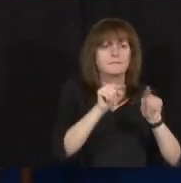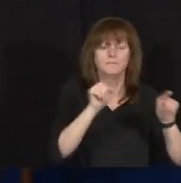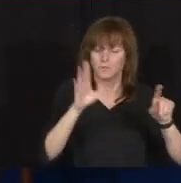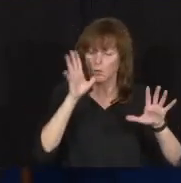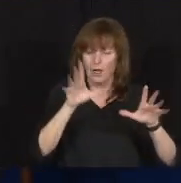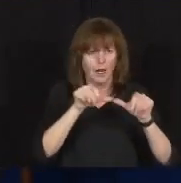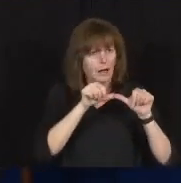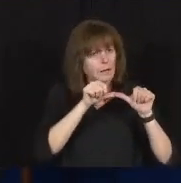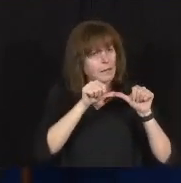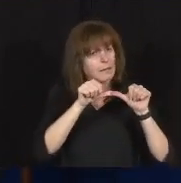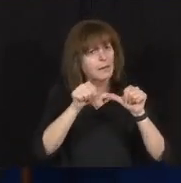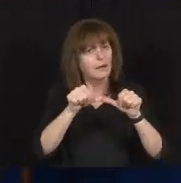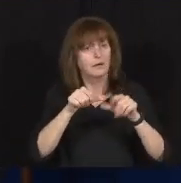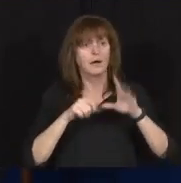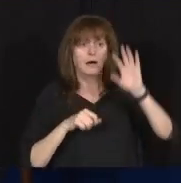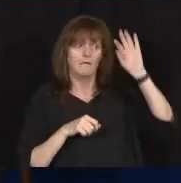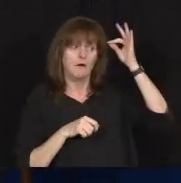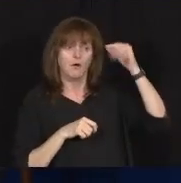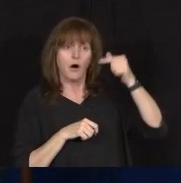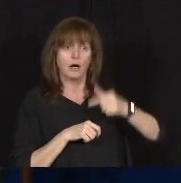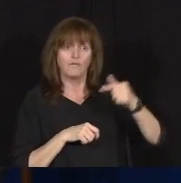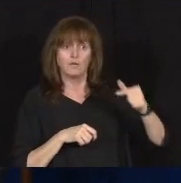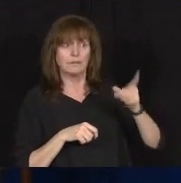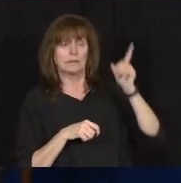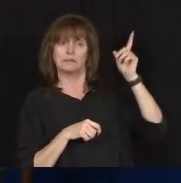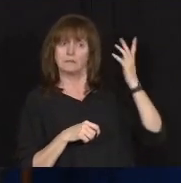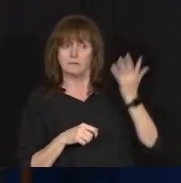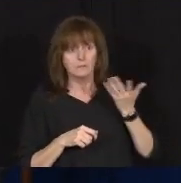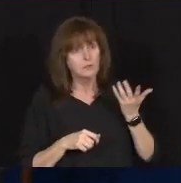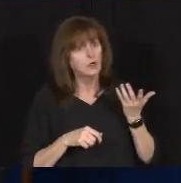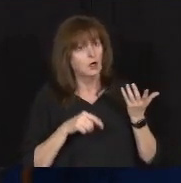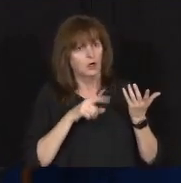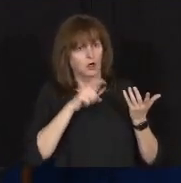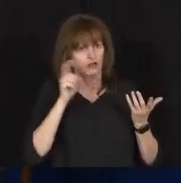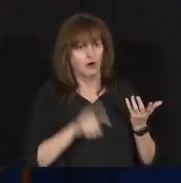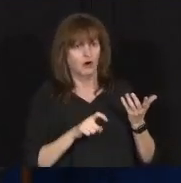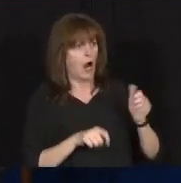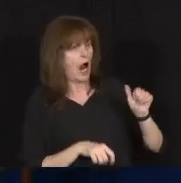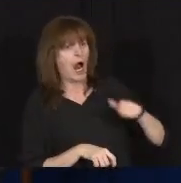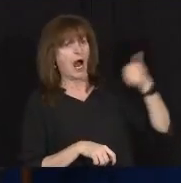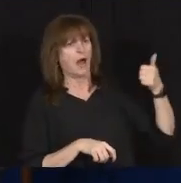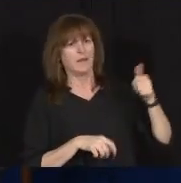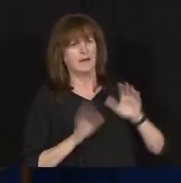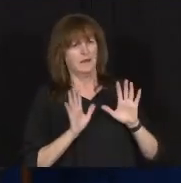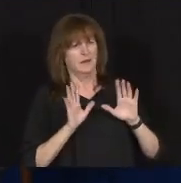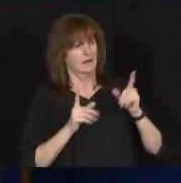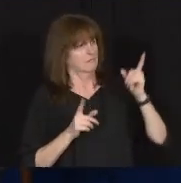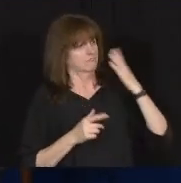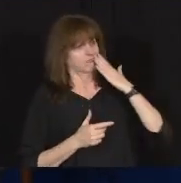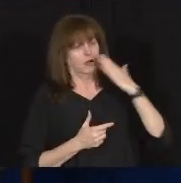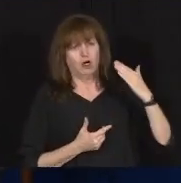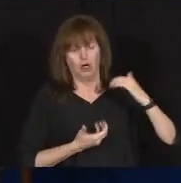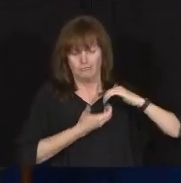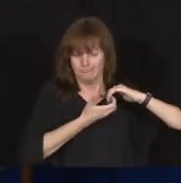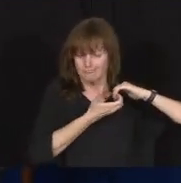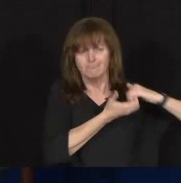cannot ask for a better partner than what they have been doing. S Before I move on to